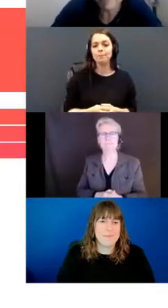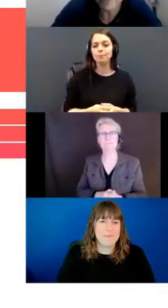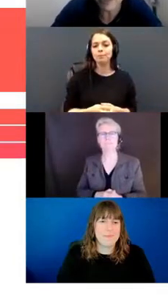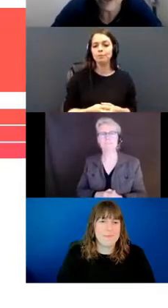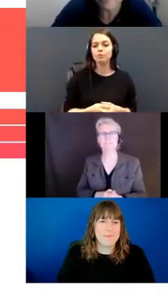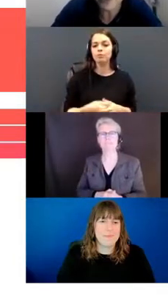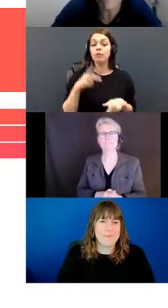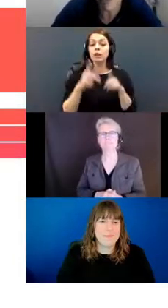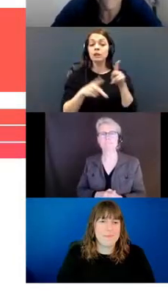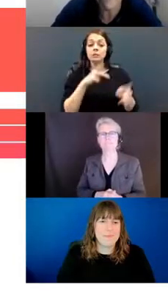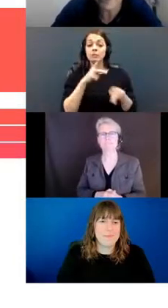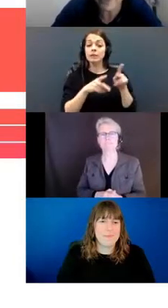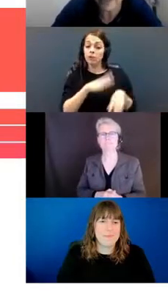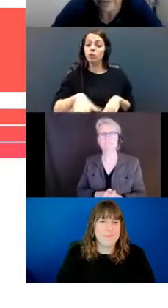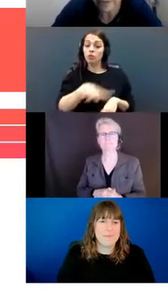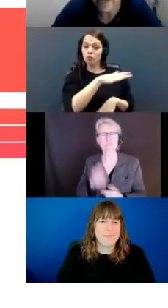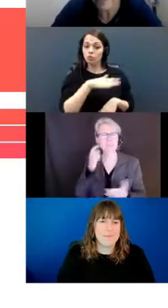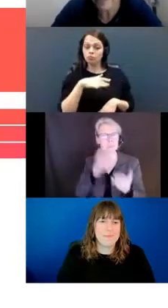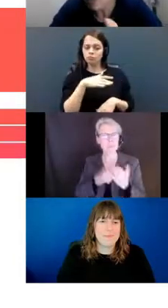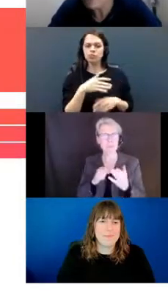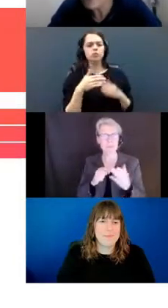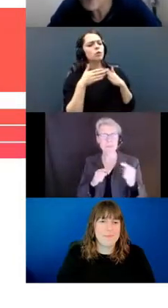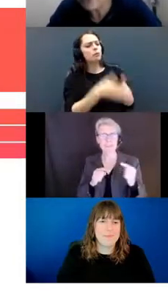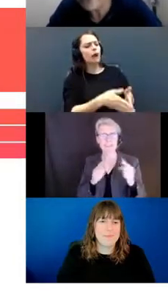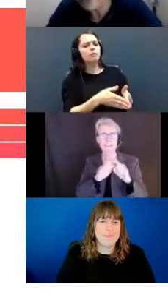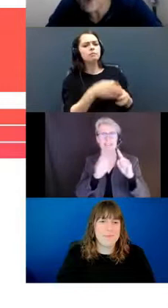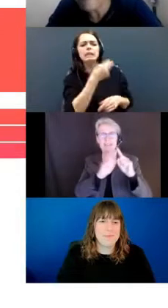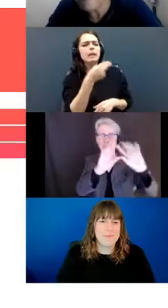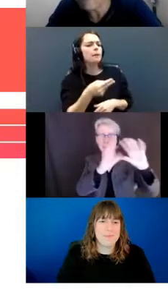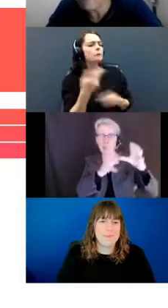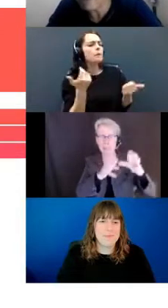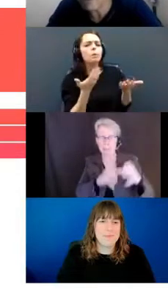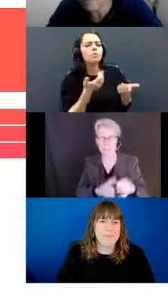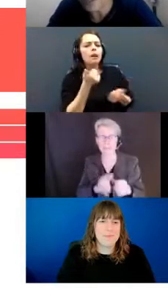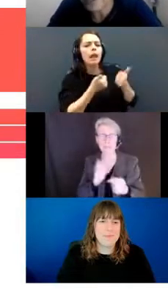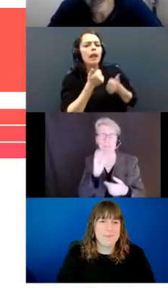there's a lot of small print here and we'll circulate the copy of the report when it's done